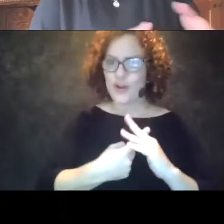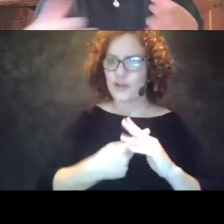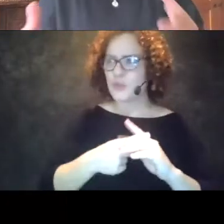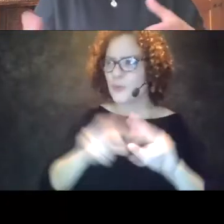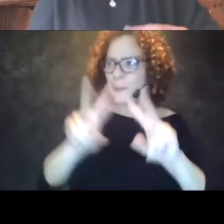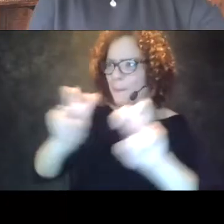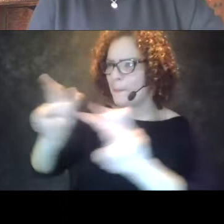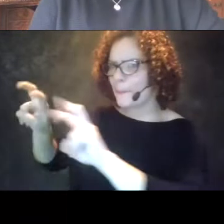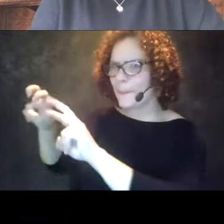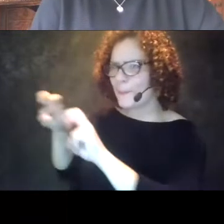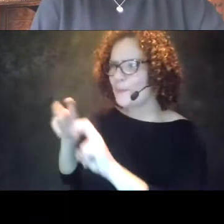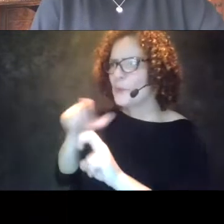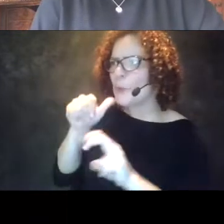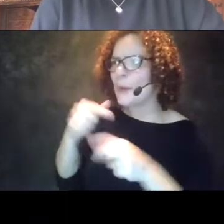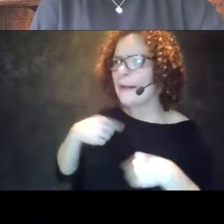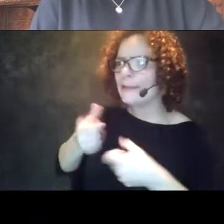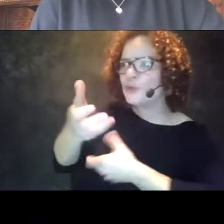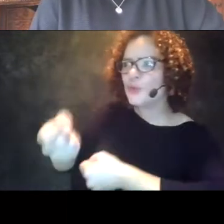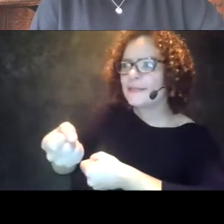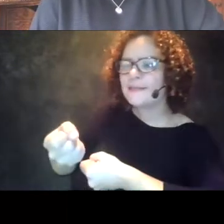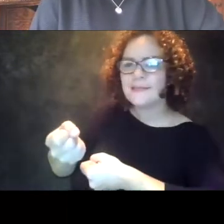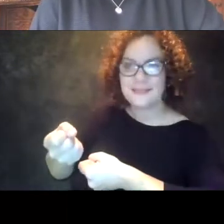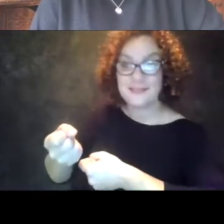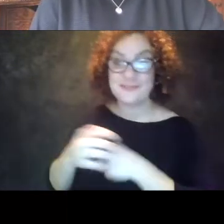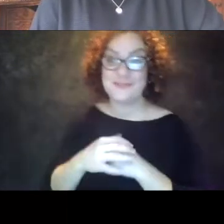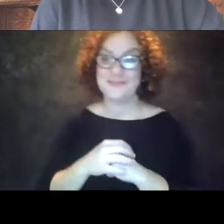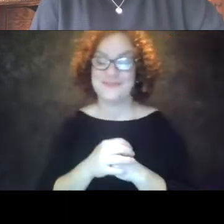are those trusted relationships out there. So this is what we're going to dig into a